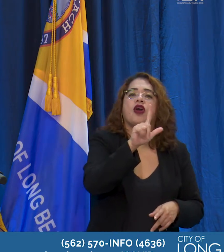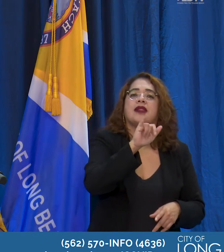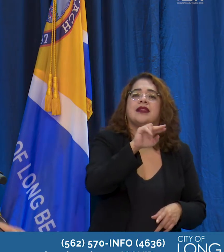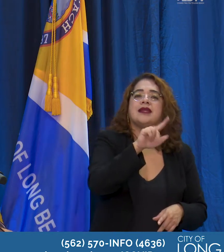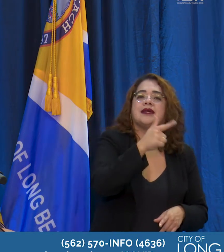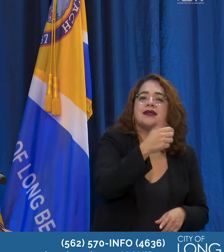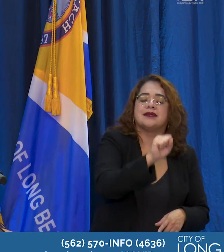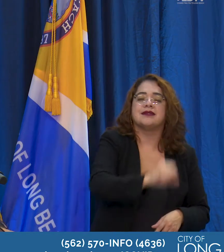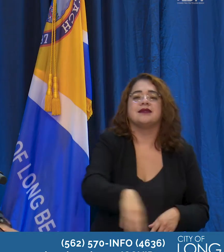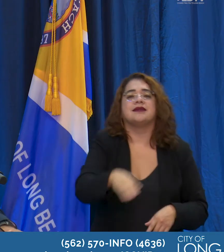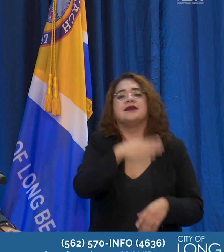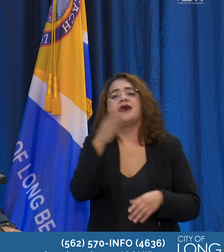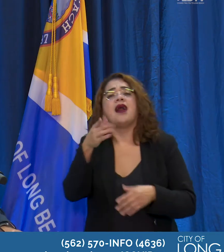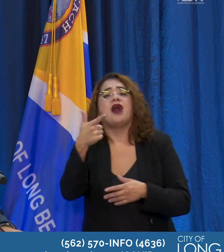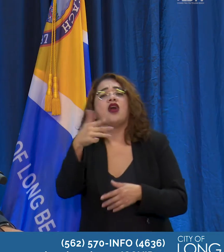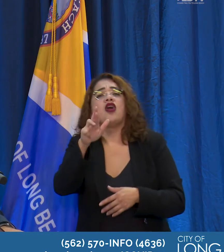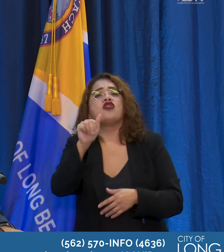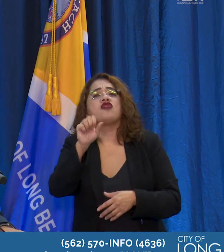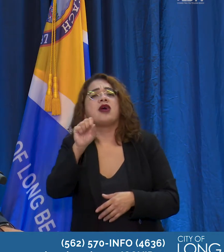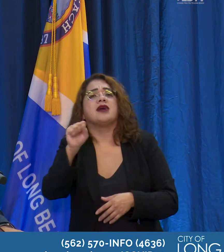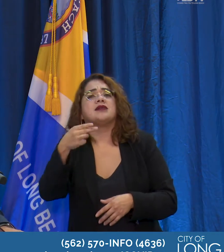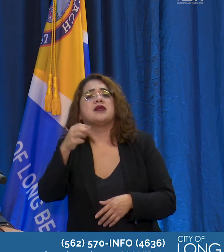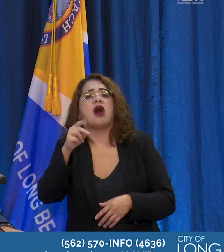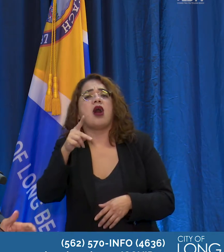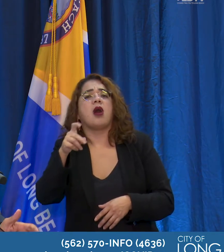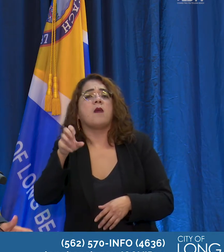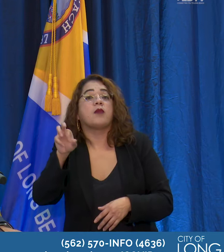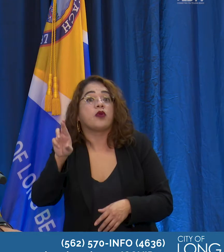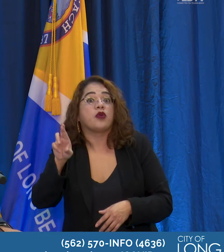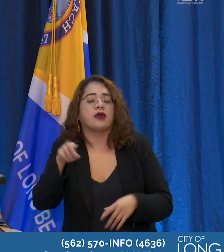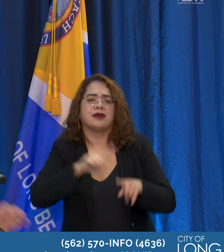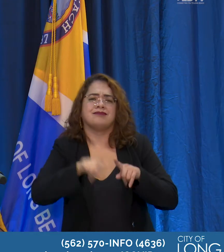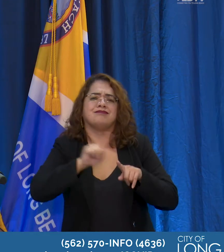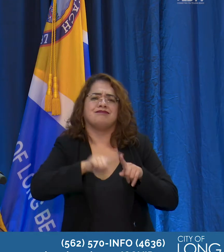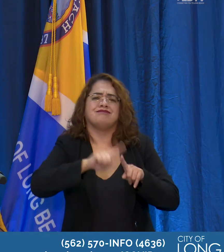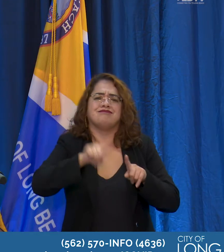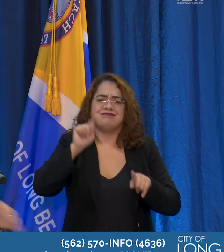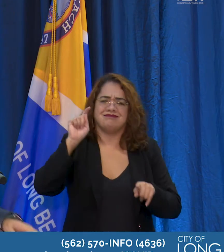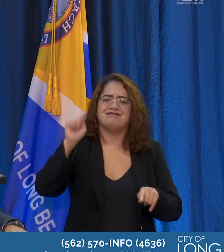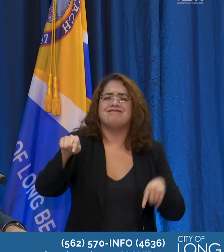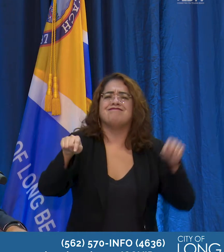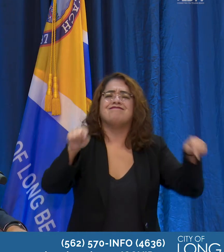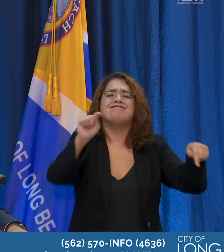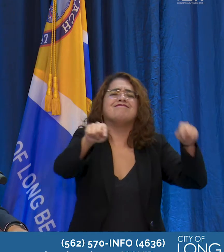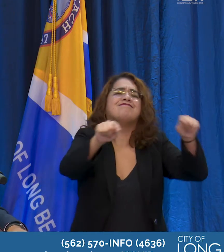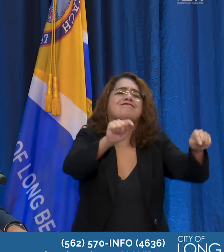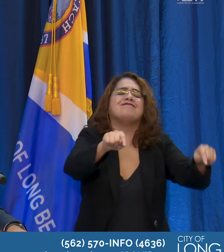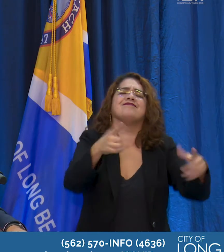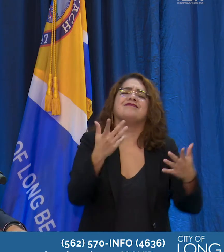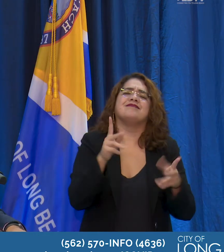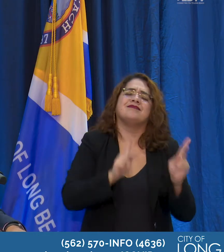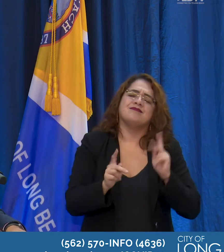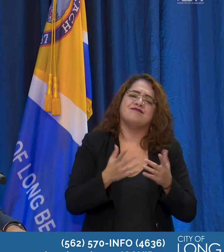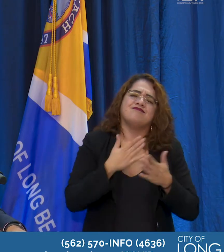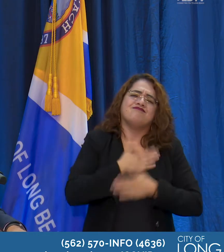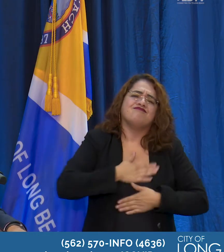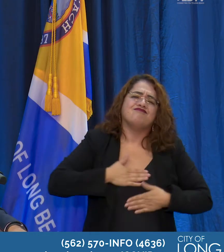or bars all across our community and places that folks love and have been a part of their lives for a long time.